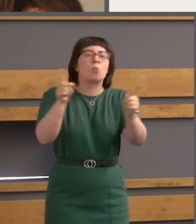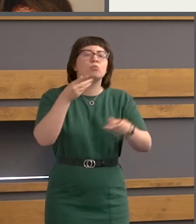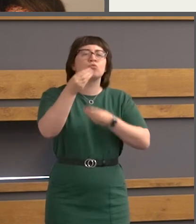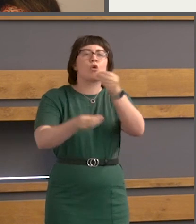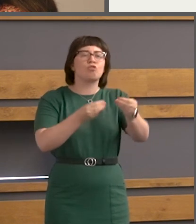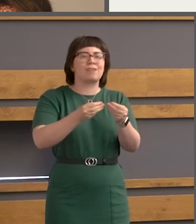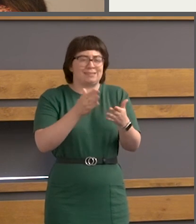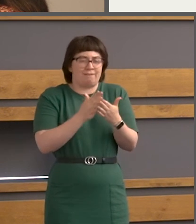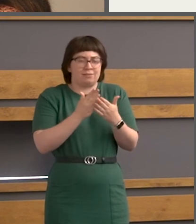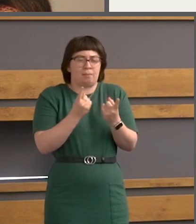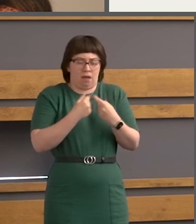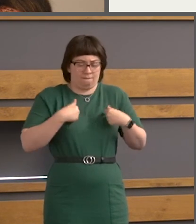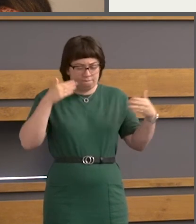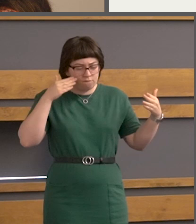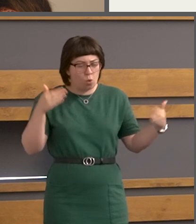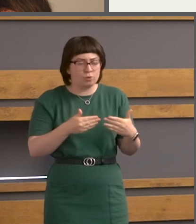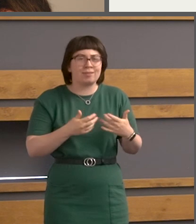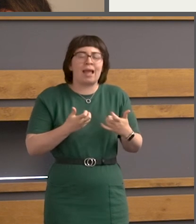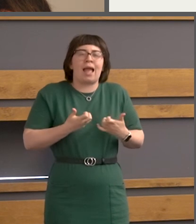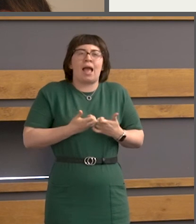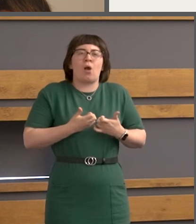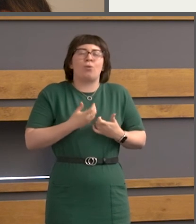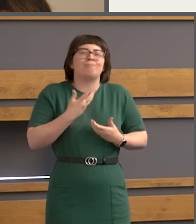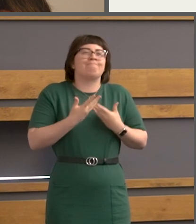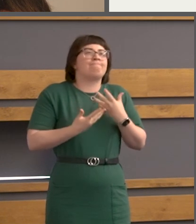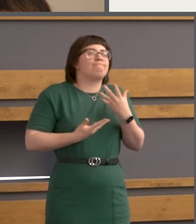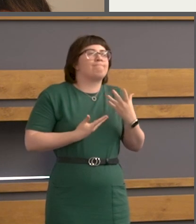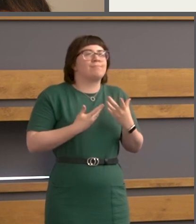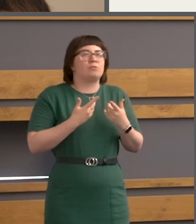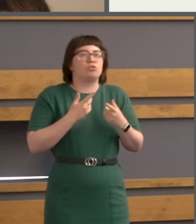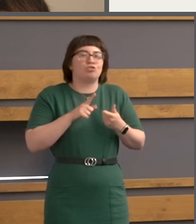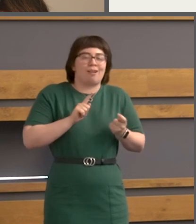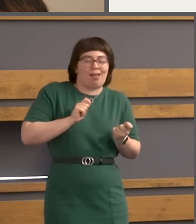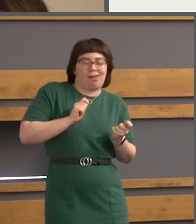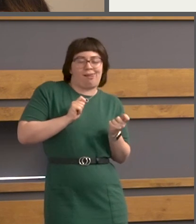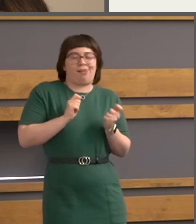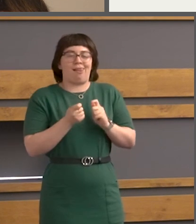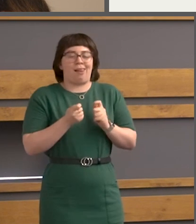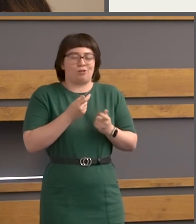that's something I really focus on is how to rejig the story of art,